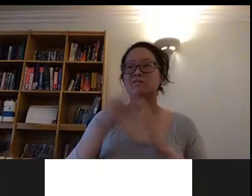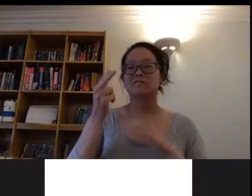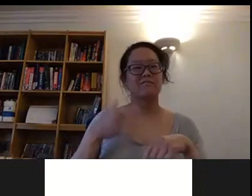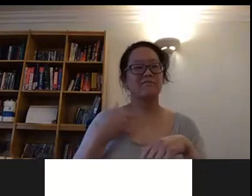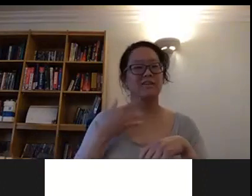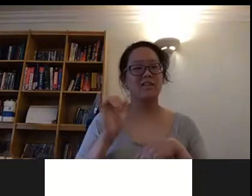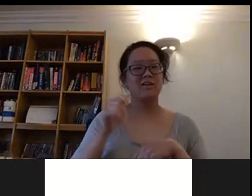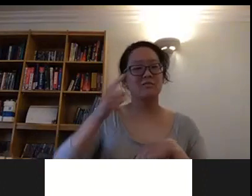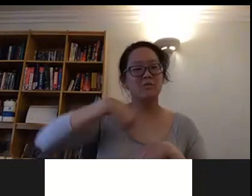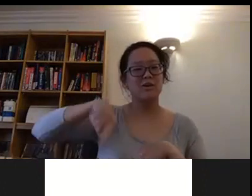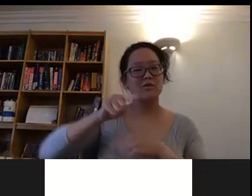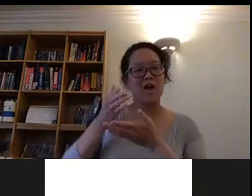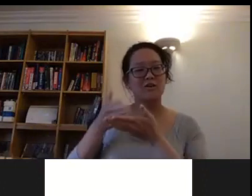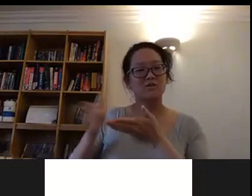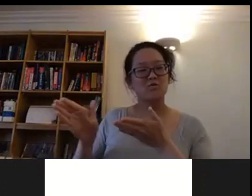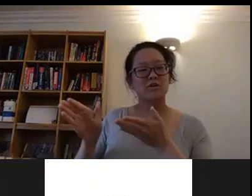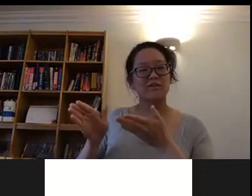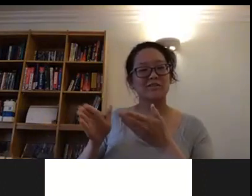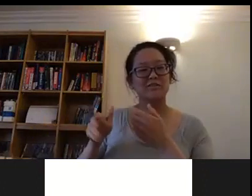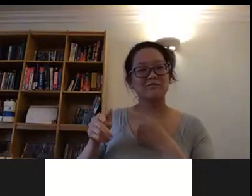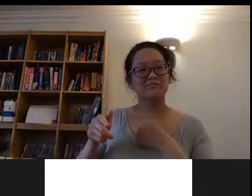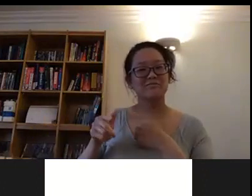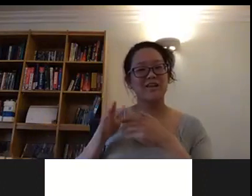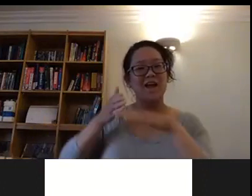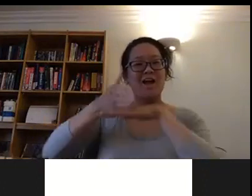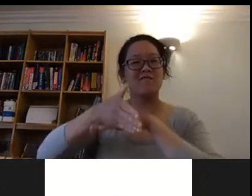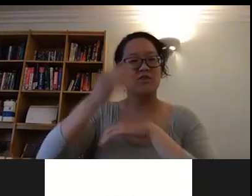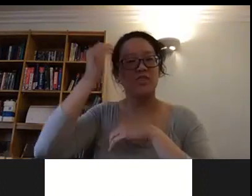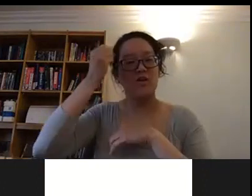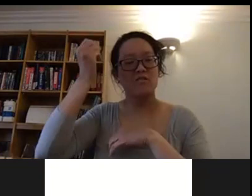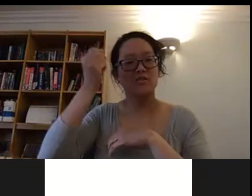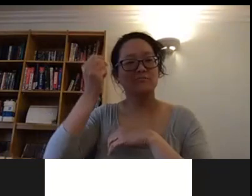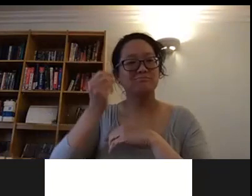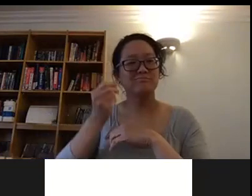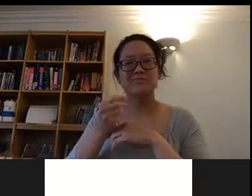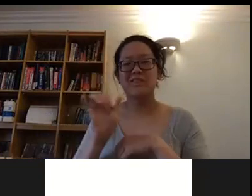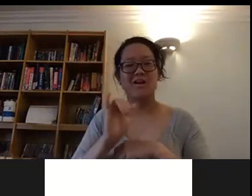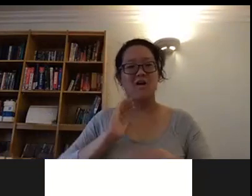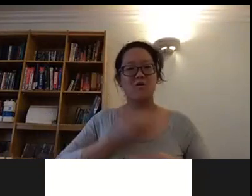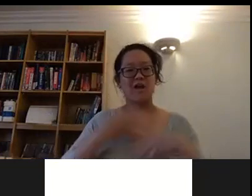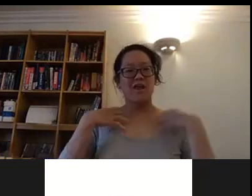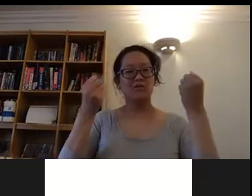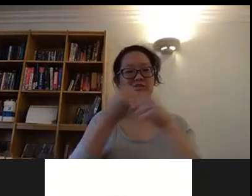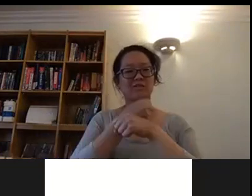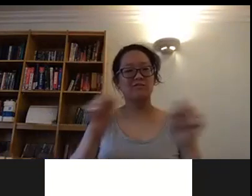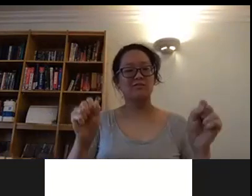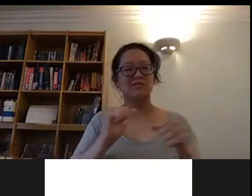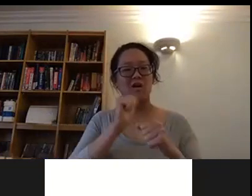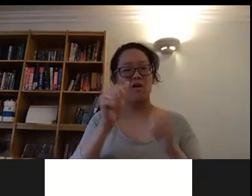Honestly, I feel like we're just swept aside, just ignored, that our health and safety